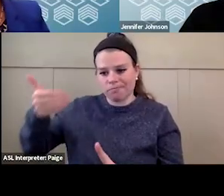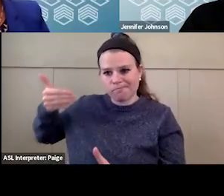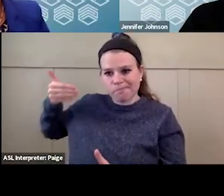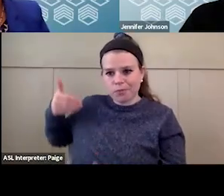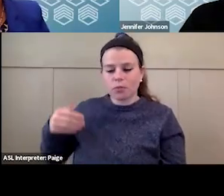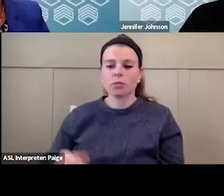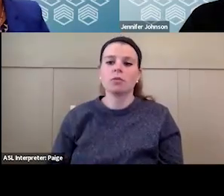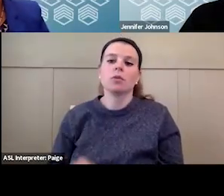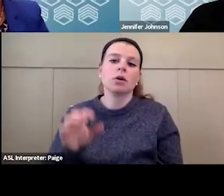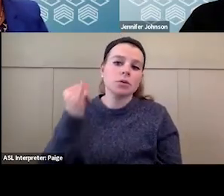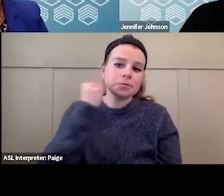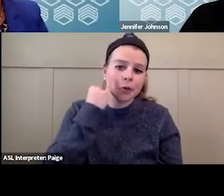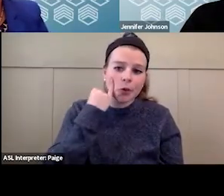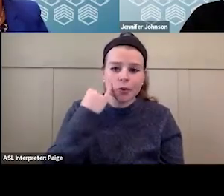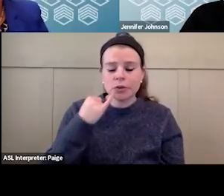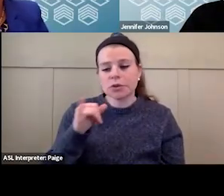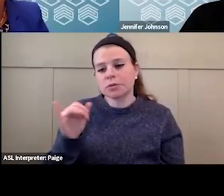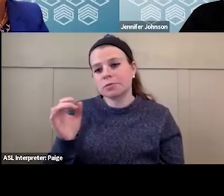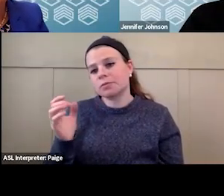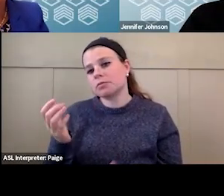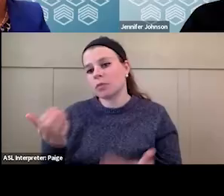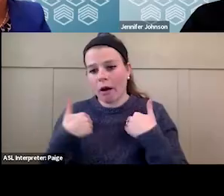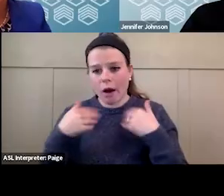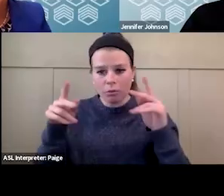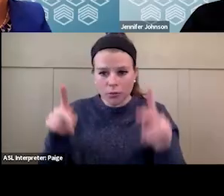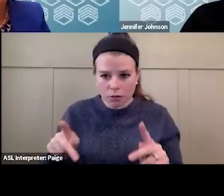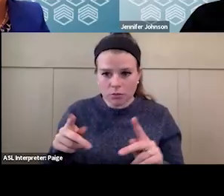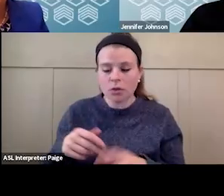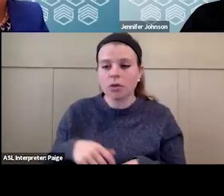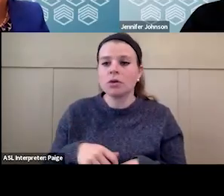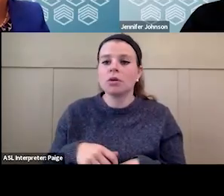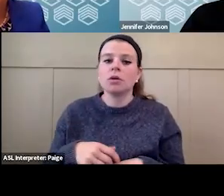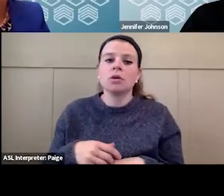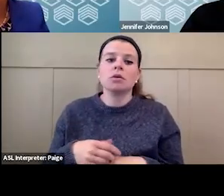So say they s- um, that you had a participant who indicated, um, that